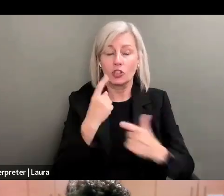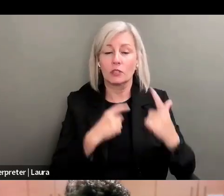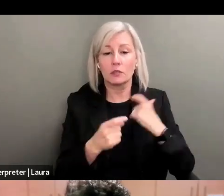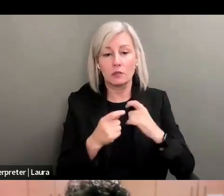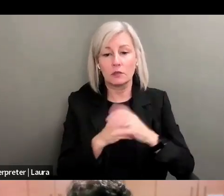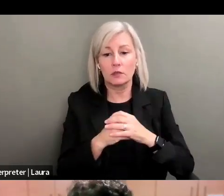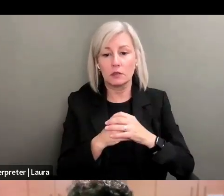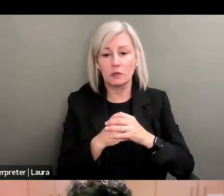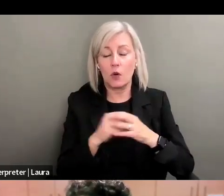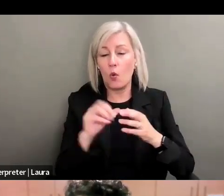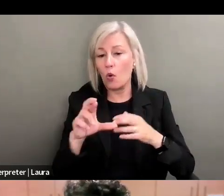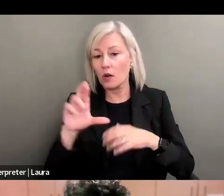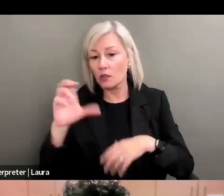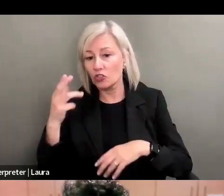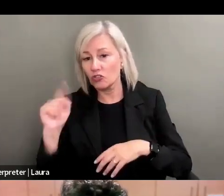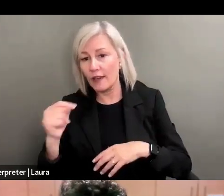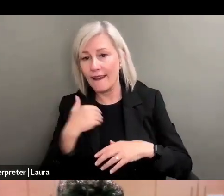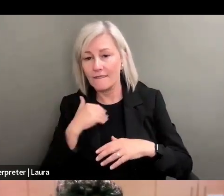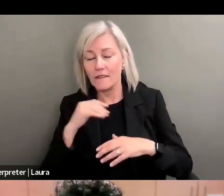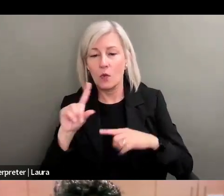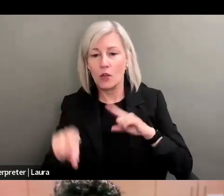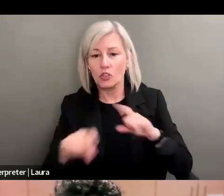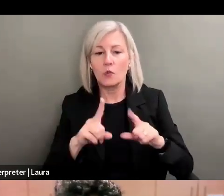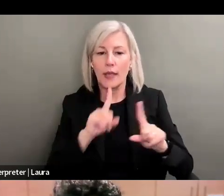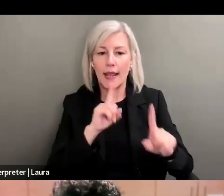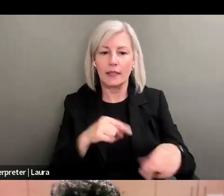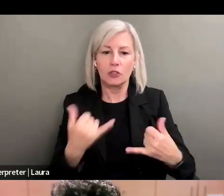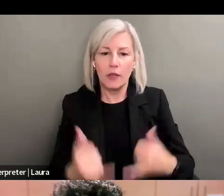in the chat. We can address those now too.